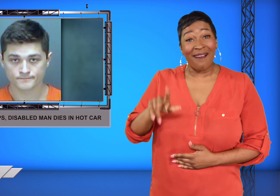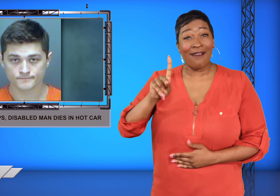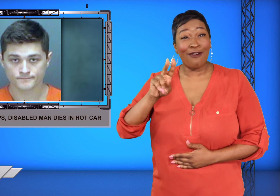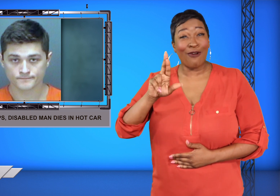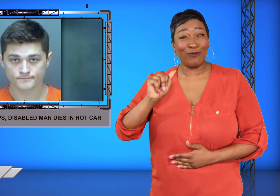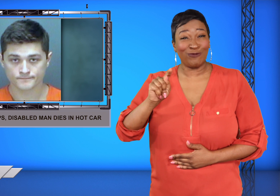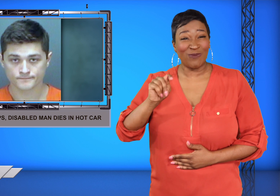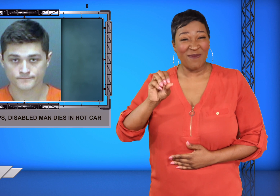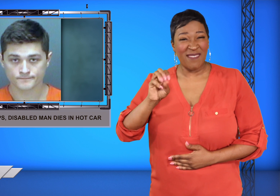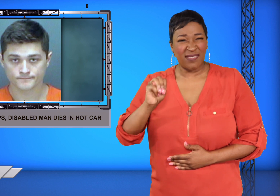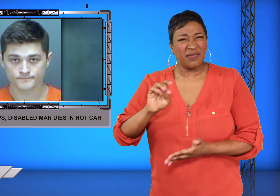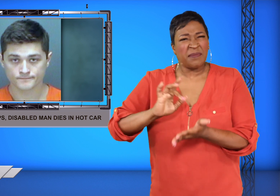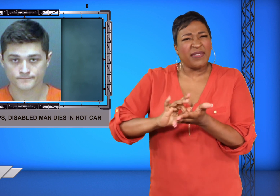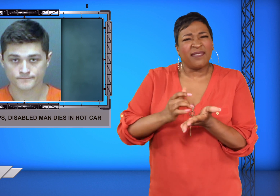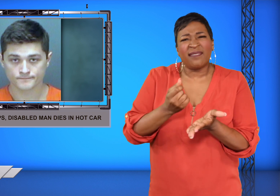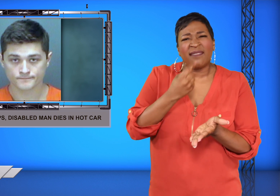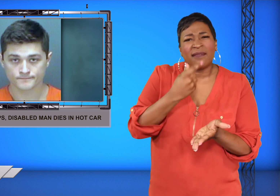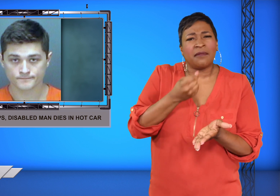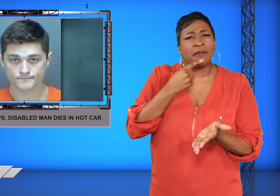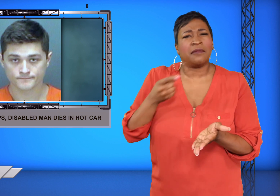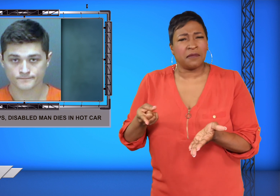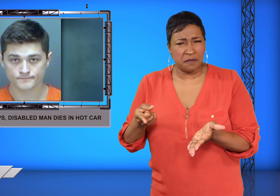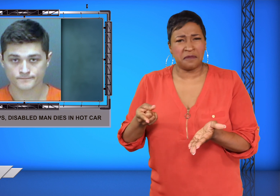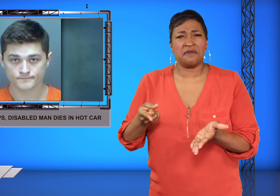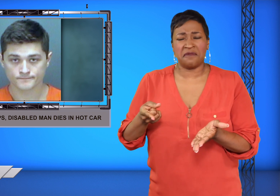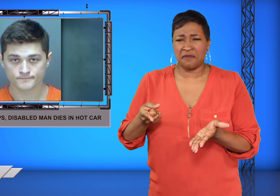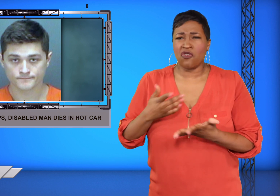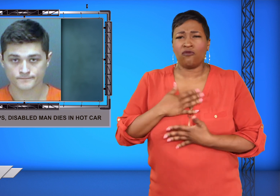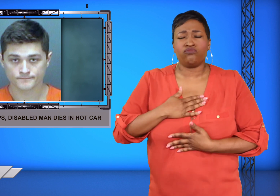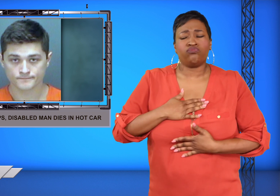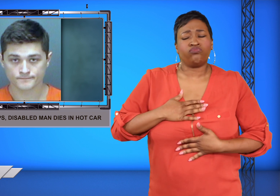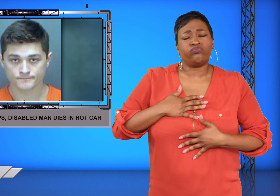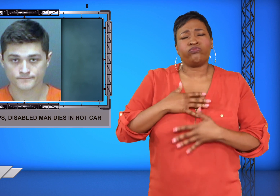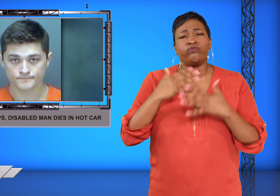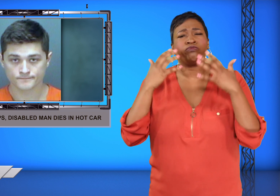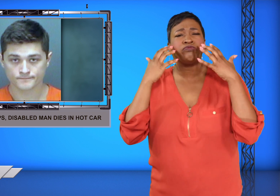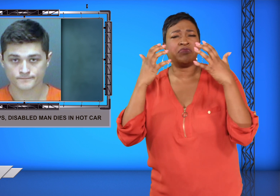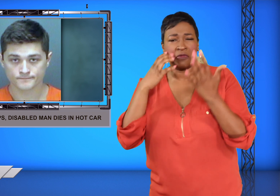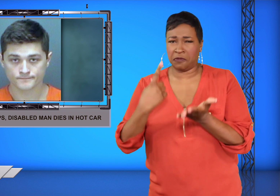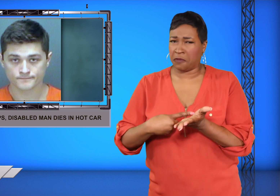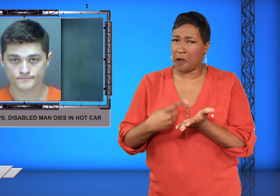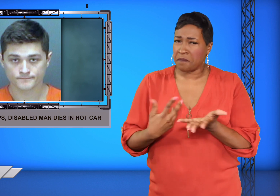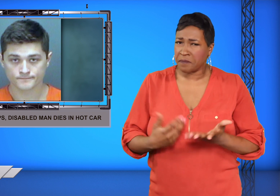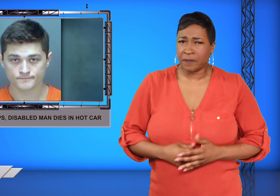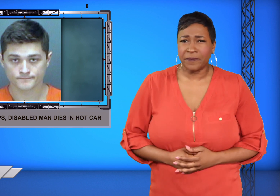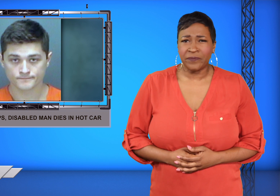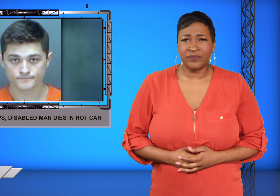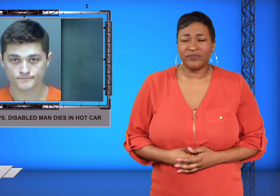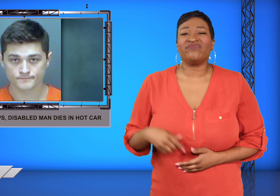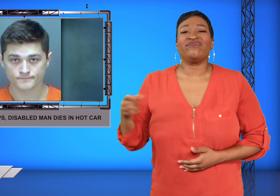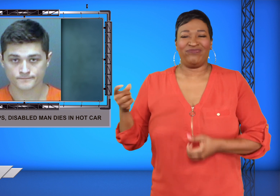It is sometimes used as a recreational drug.